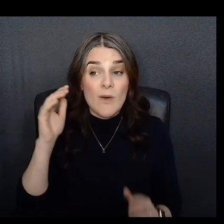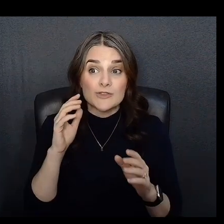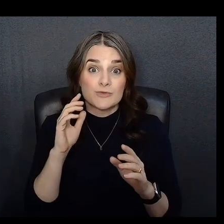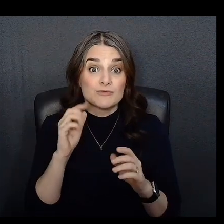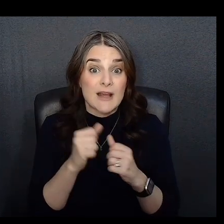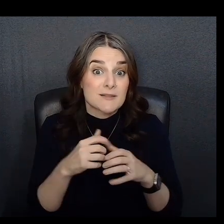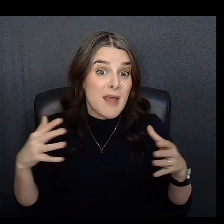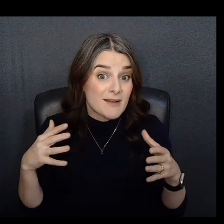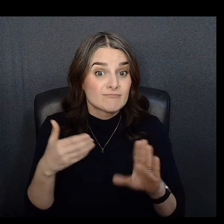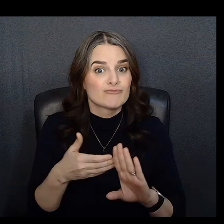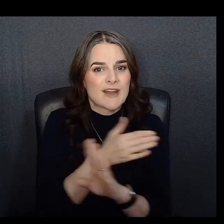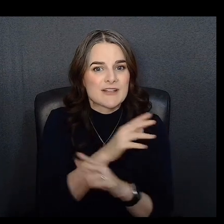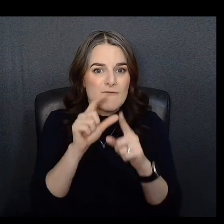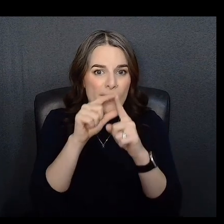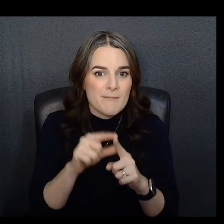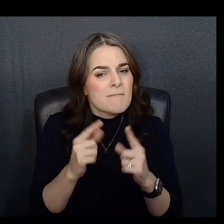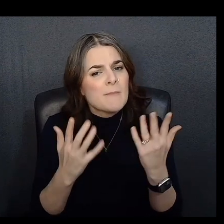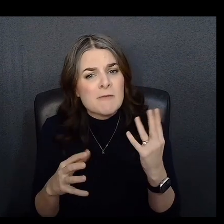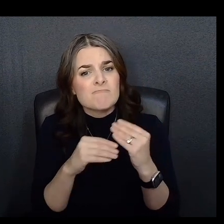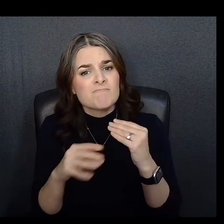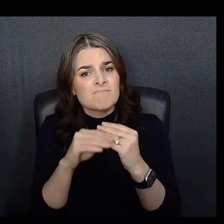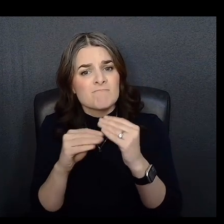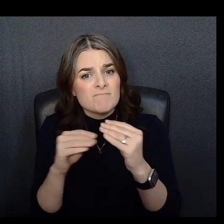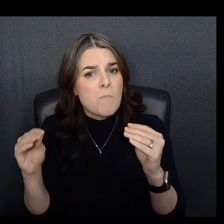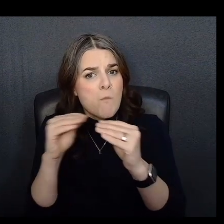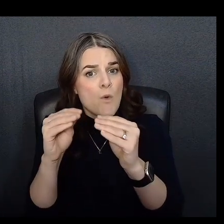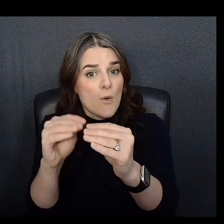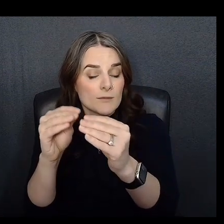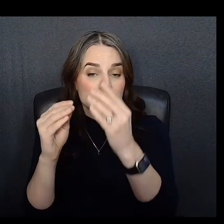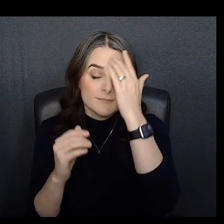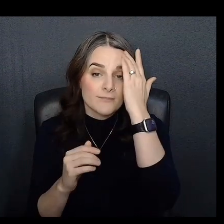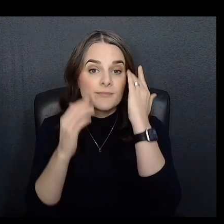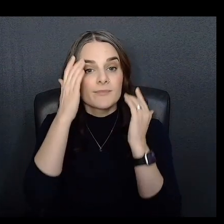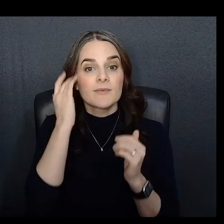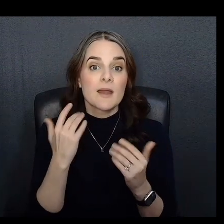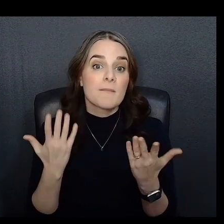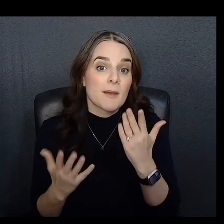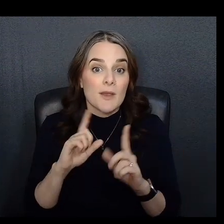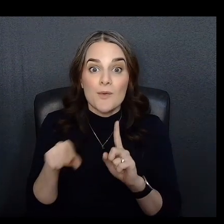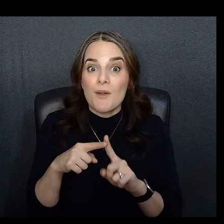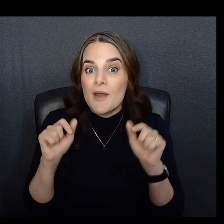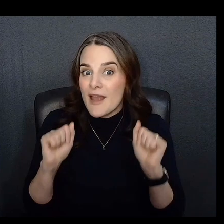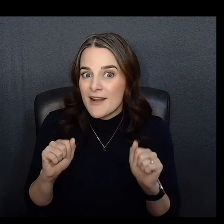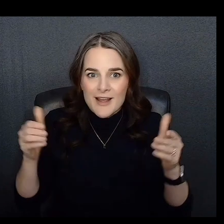want to start adding more body part vocabulary. Maybe this is when we can introduce some of those slang